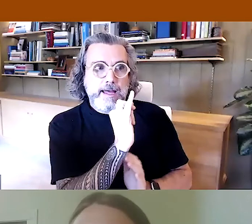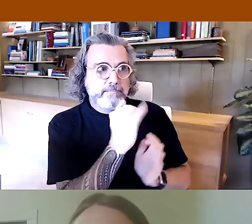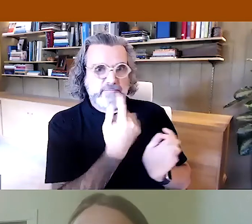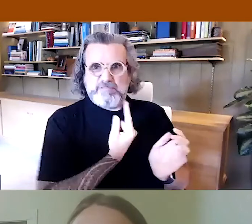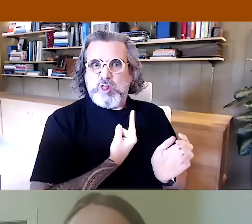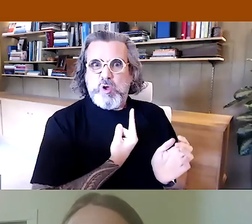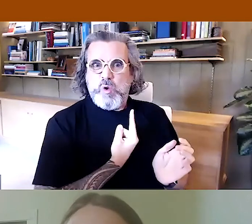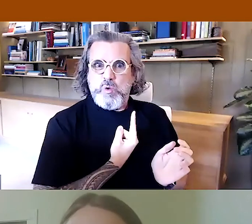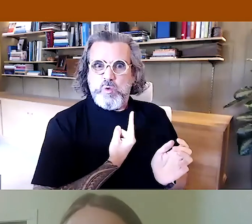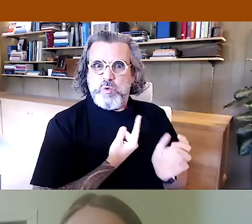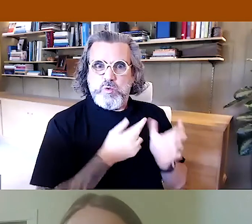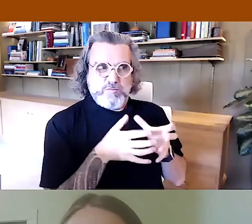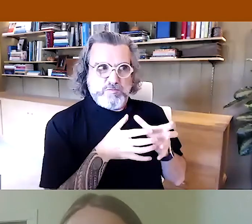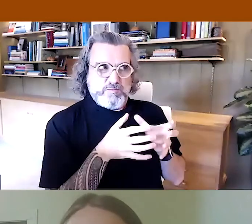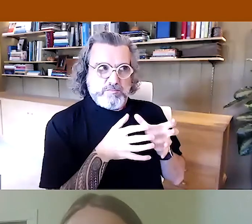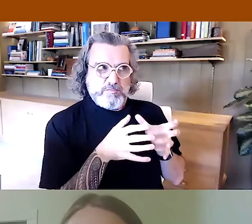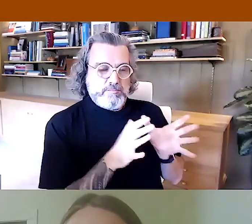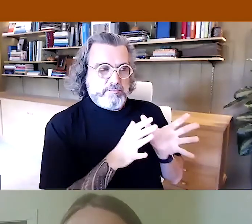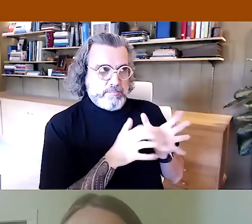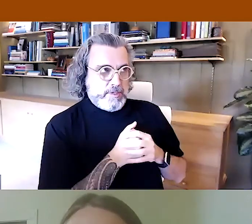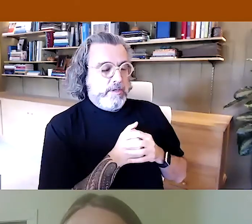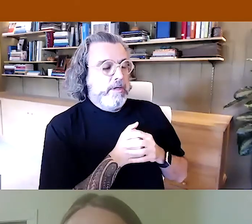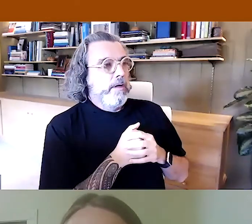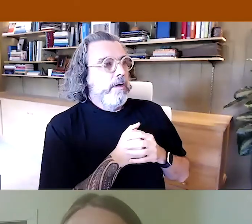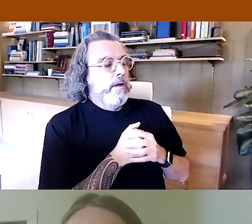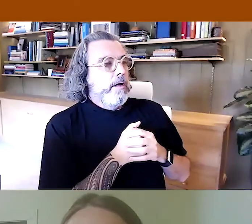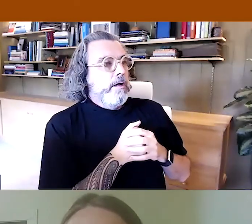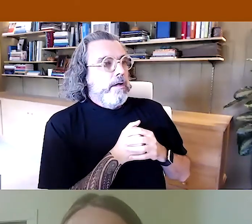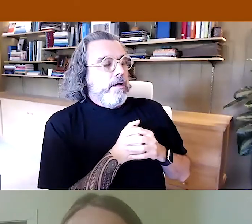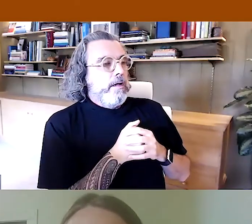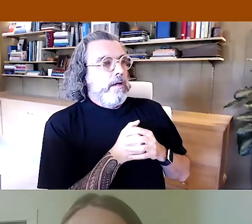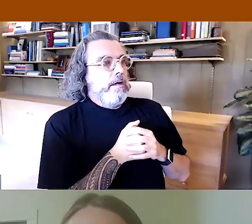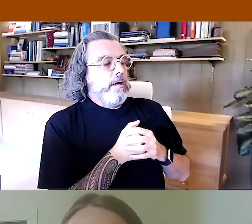become a PI on your own of your own grant.